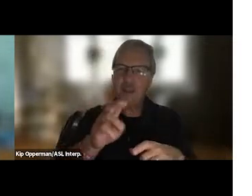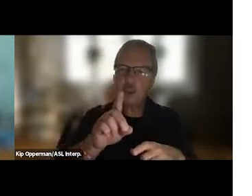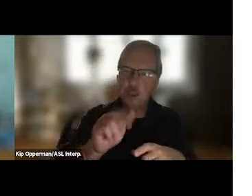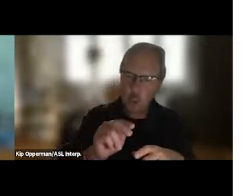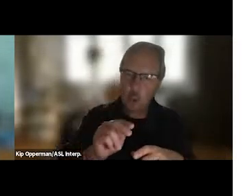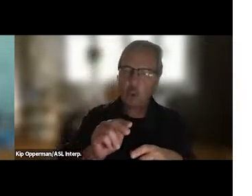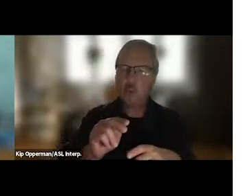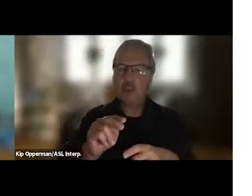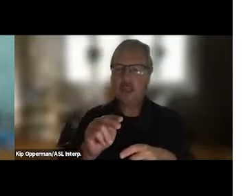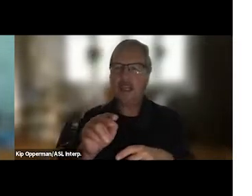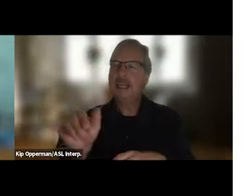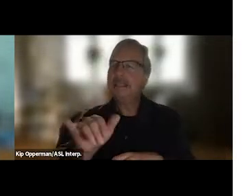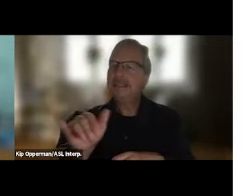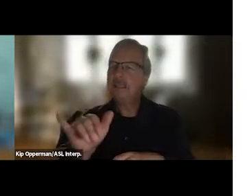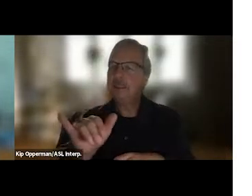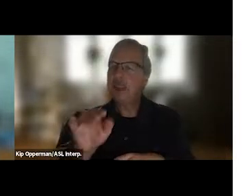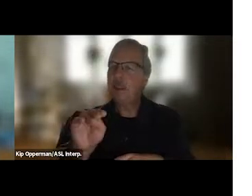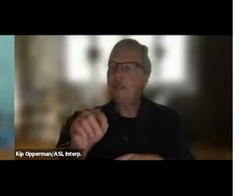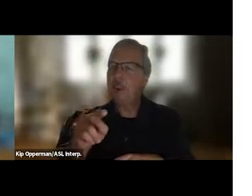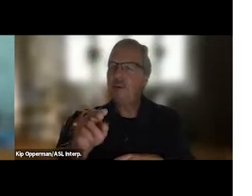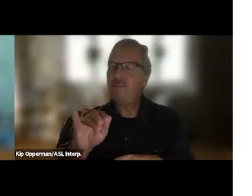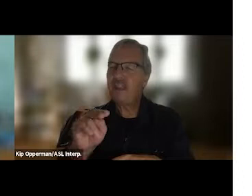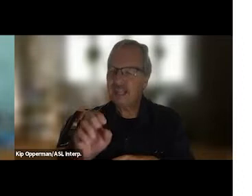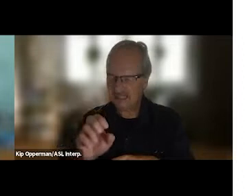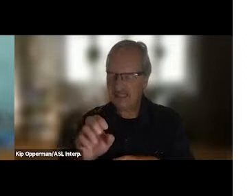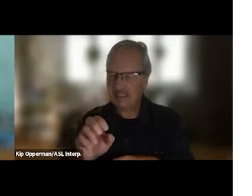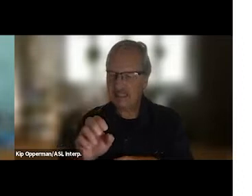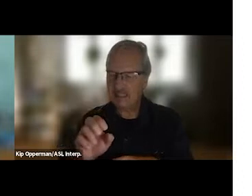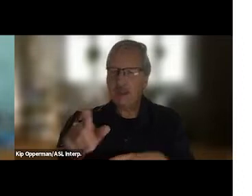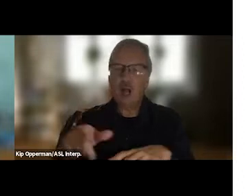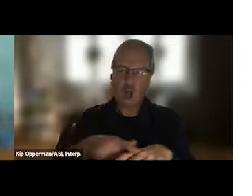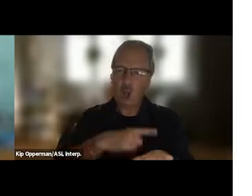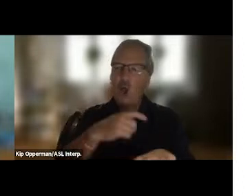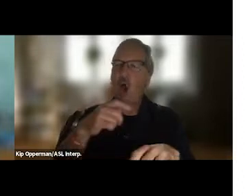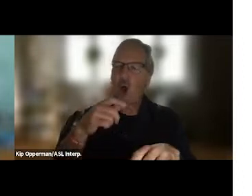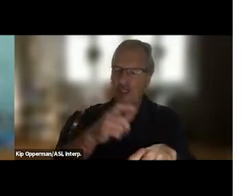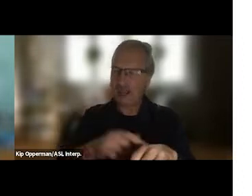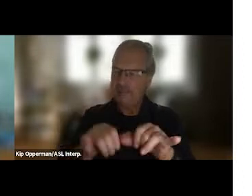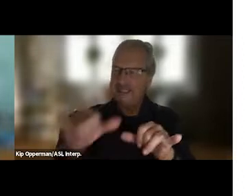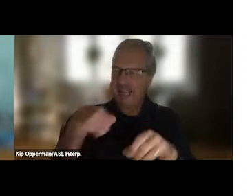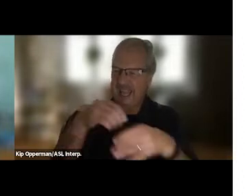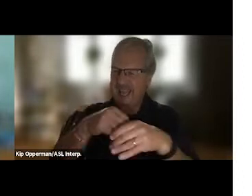similar to morphine in its effects, but longer lasting. Used as a substitute drug